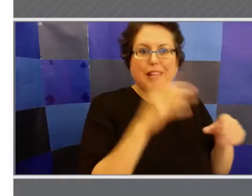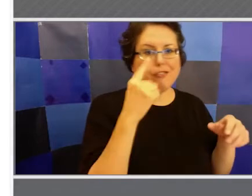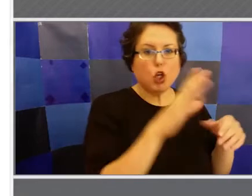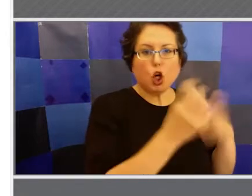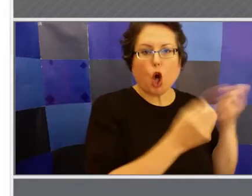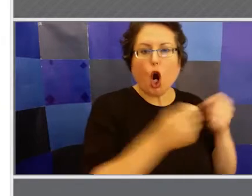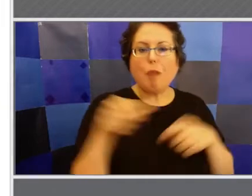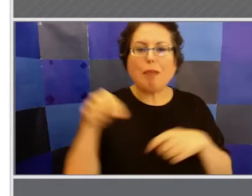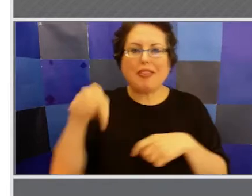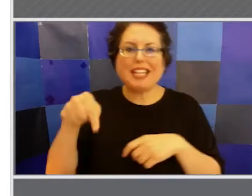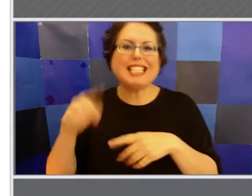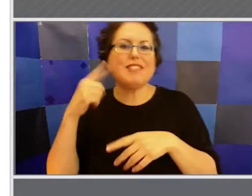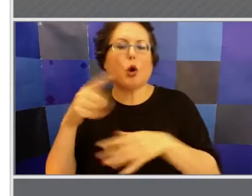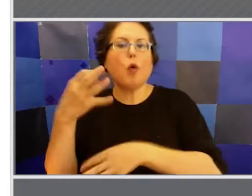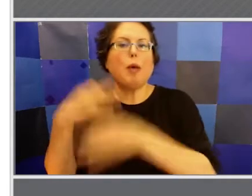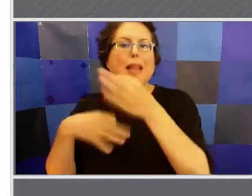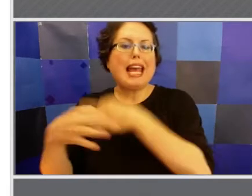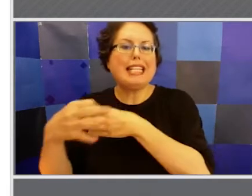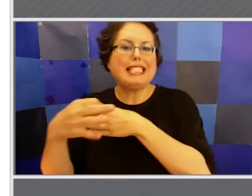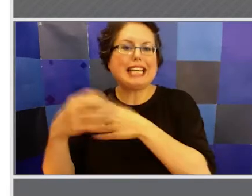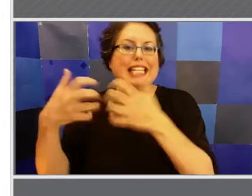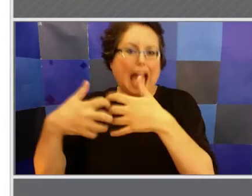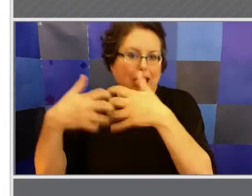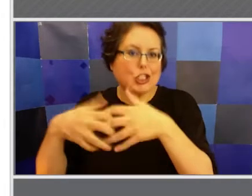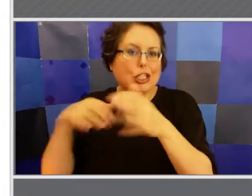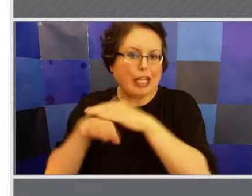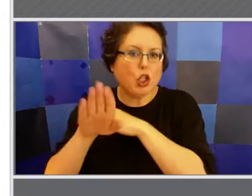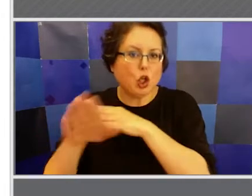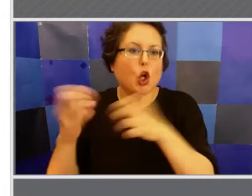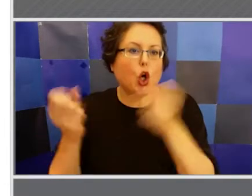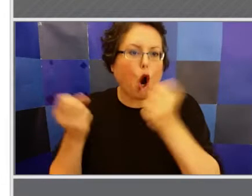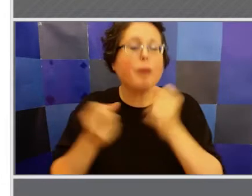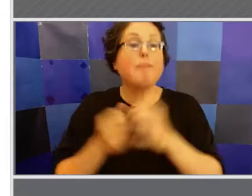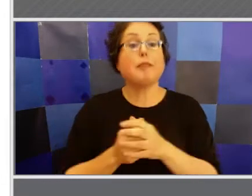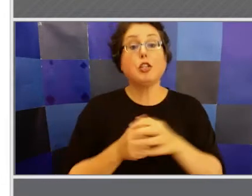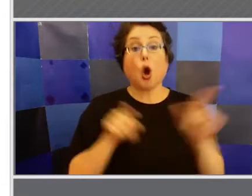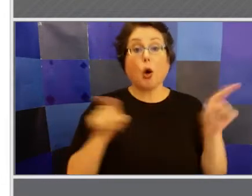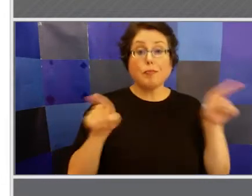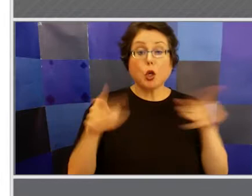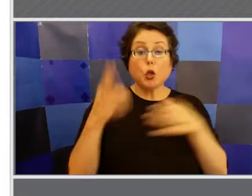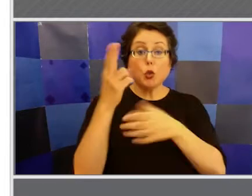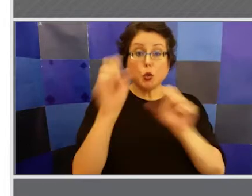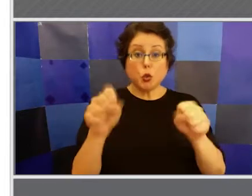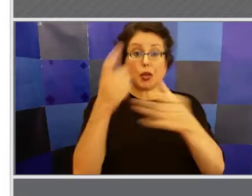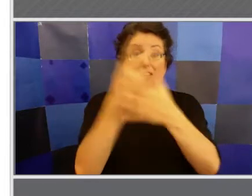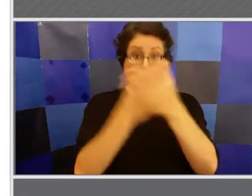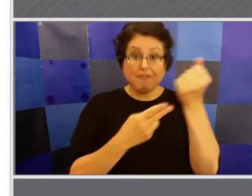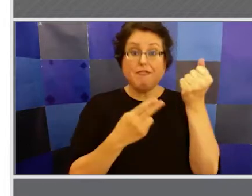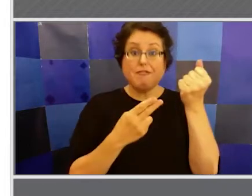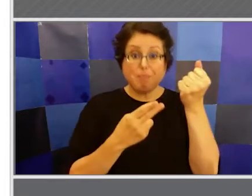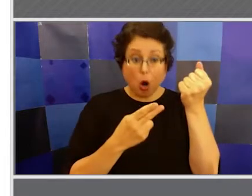These are both of these documents, which you can find on the OB page, or the council Budget